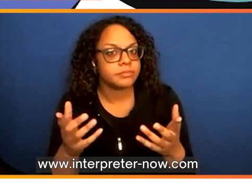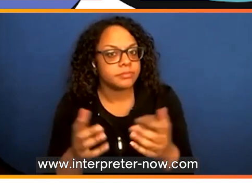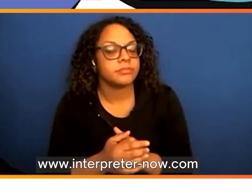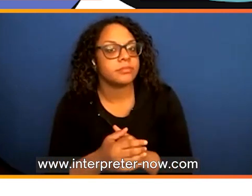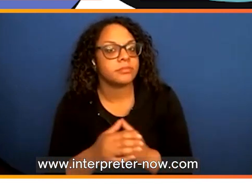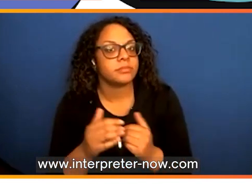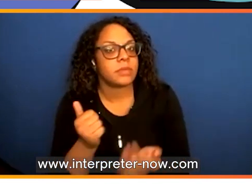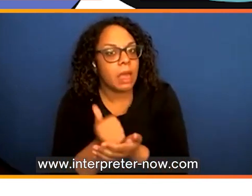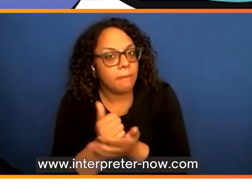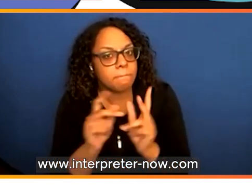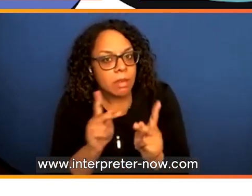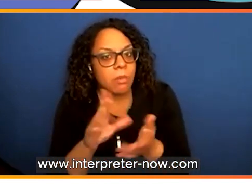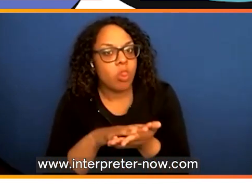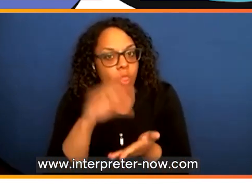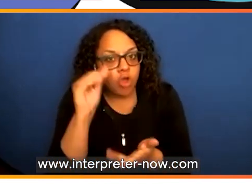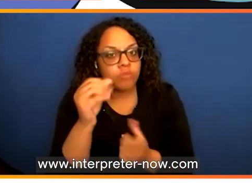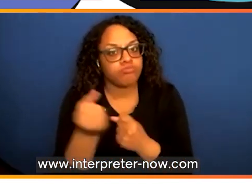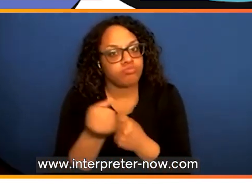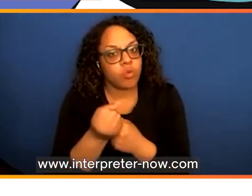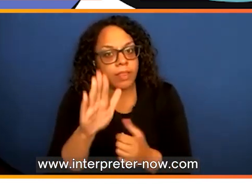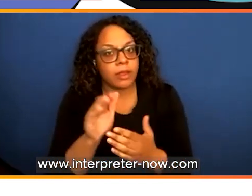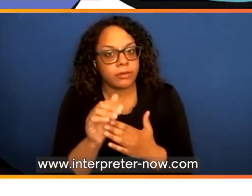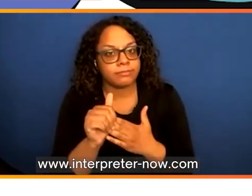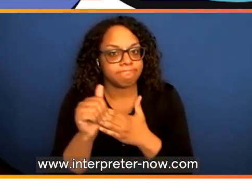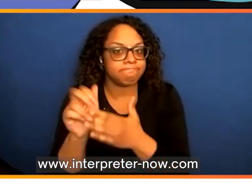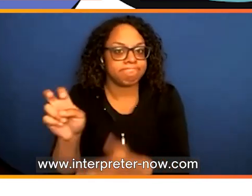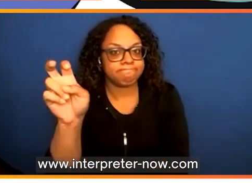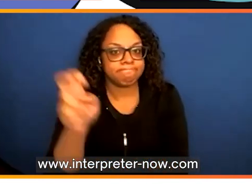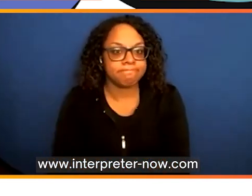Yeah. So I won't take credit for the allyship bingo card there. I found something